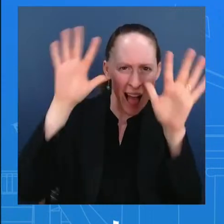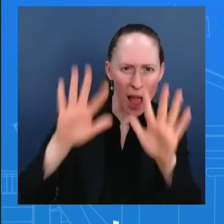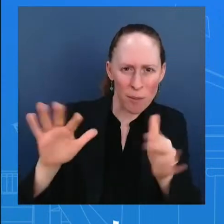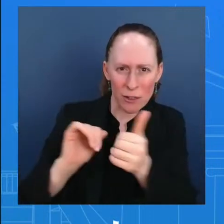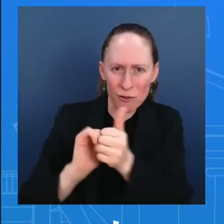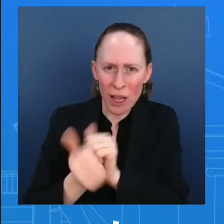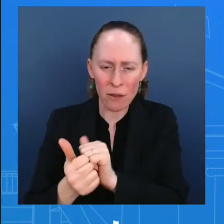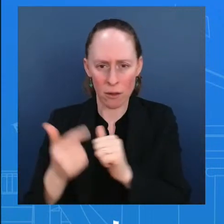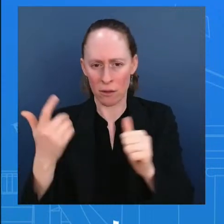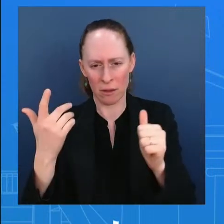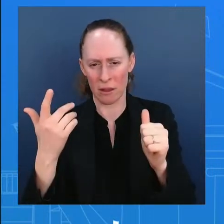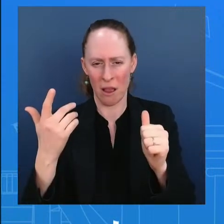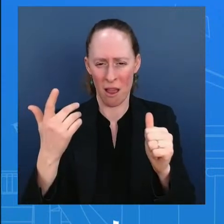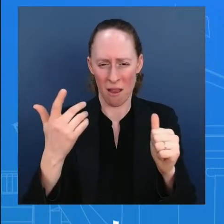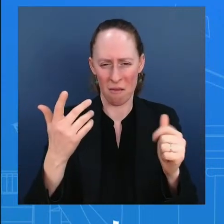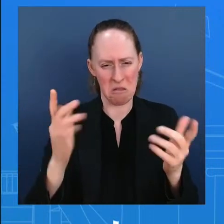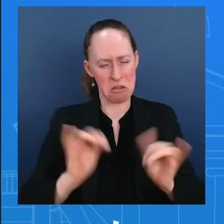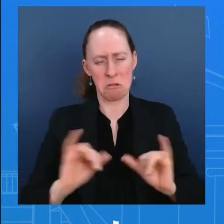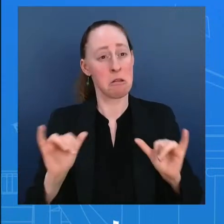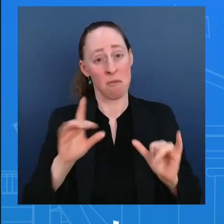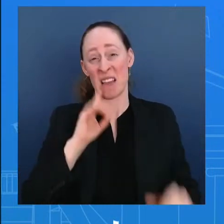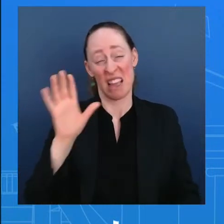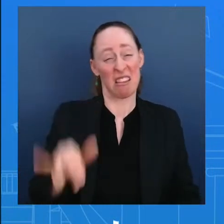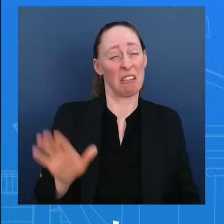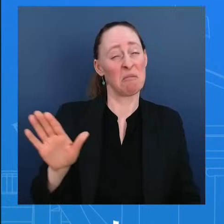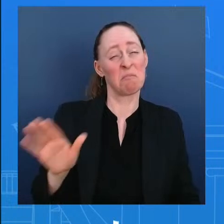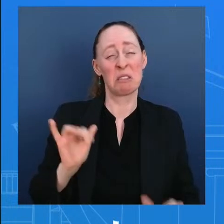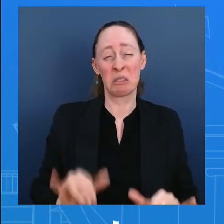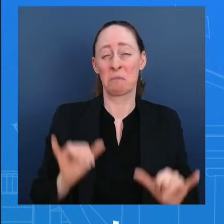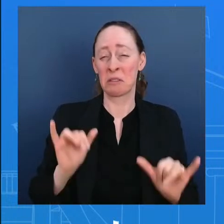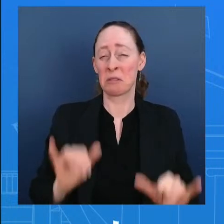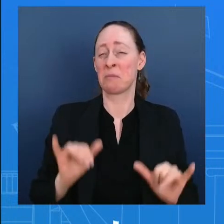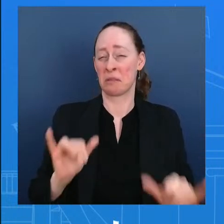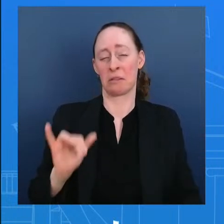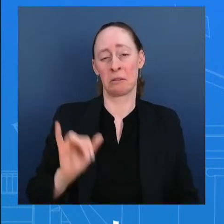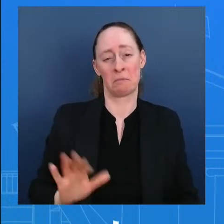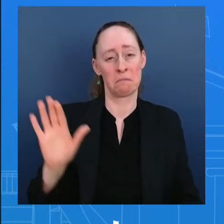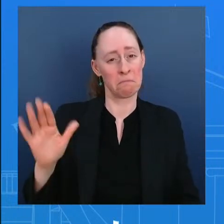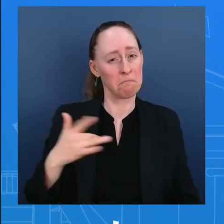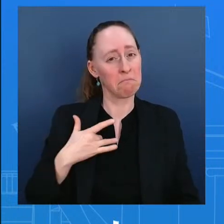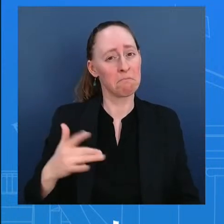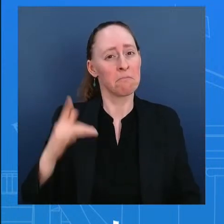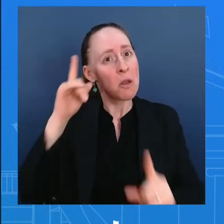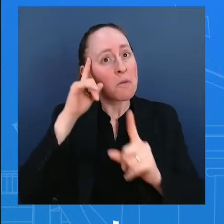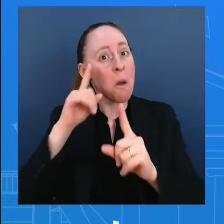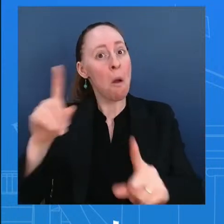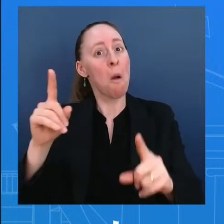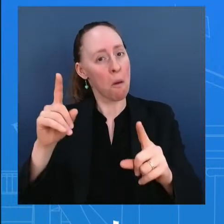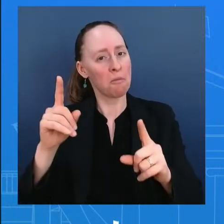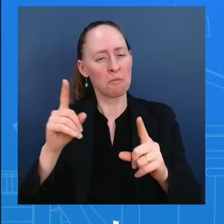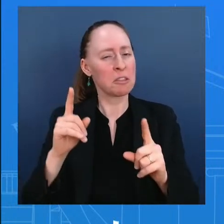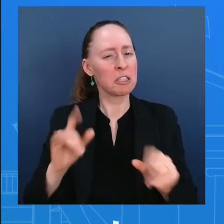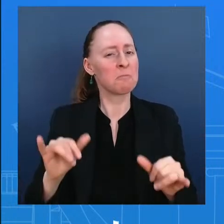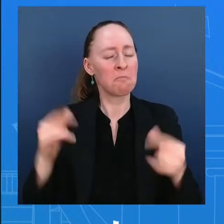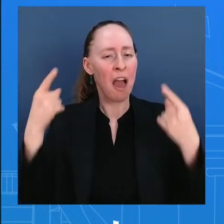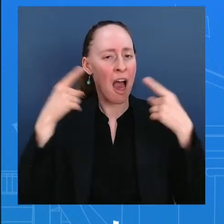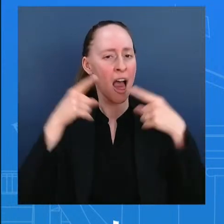That’s been part of the president’s platform from the beginning. He happens to really respect Liz Cheney.